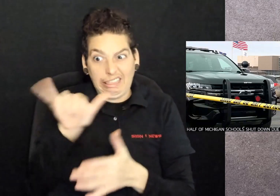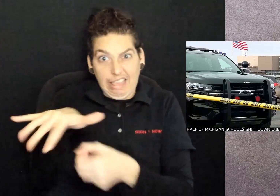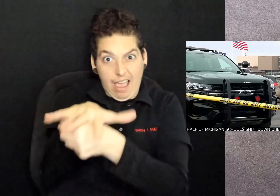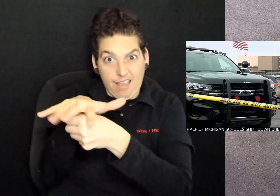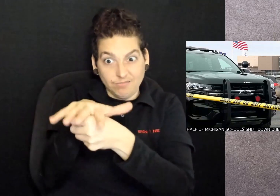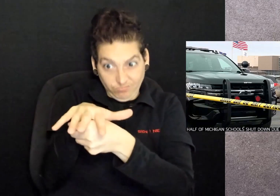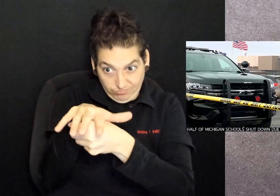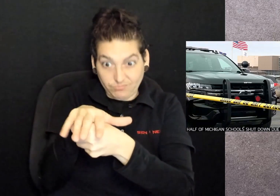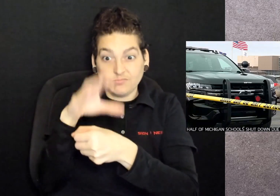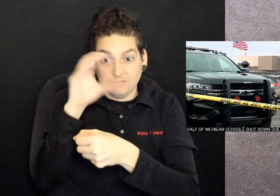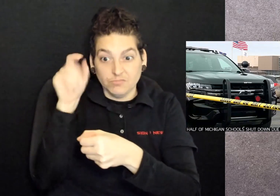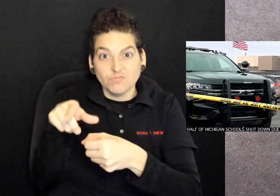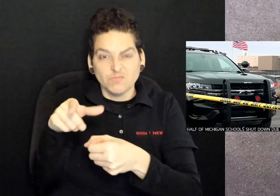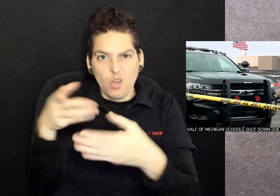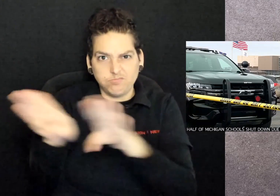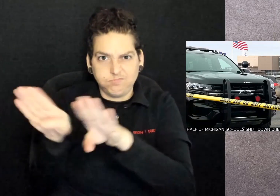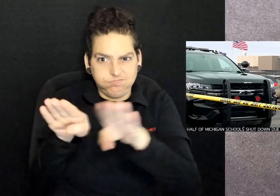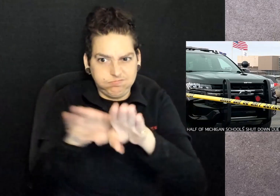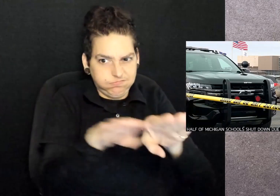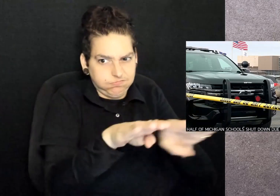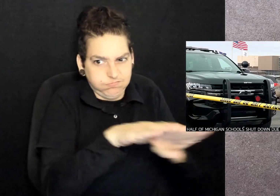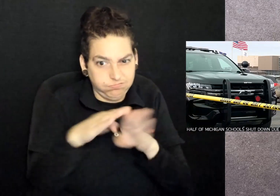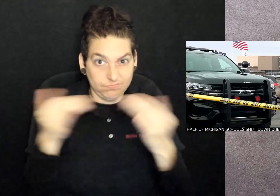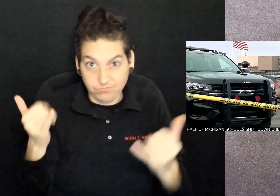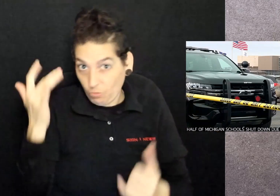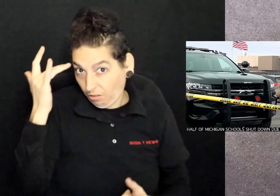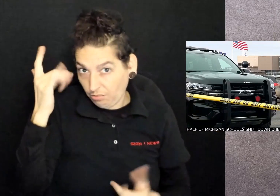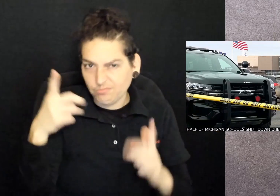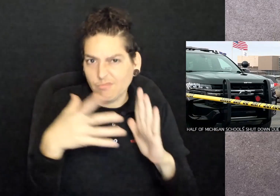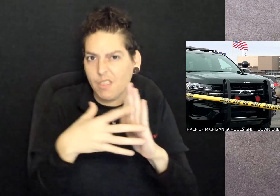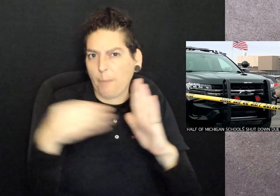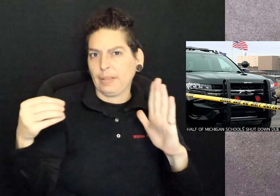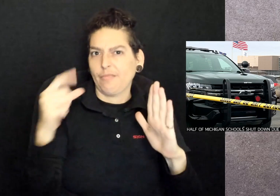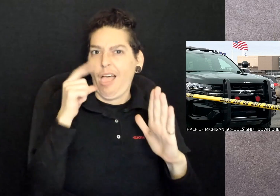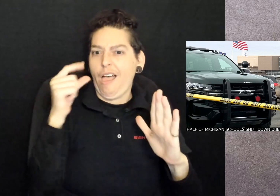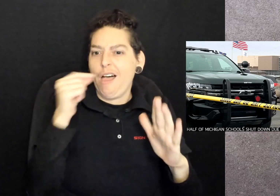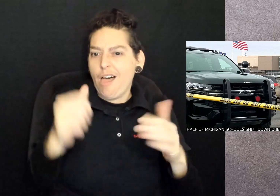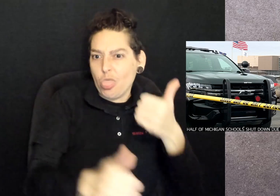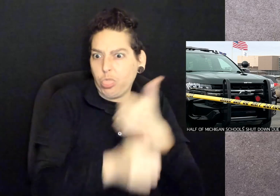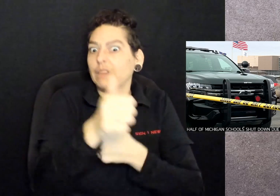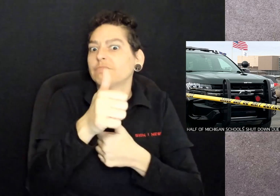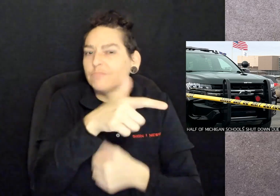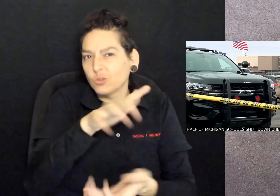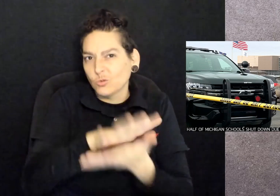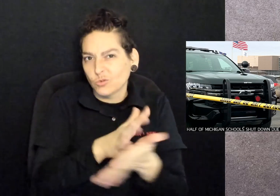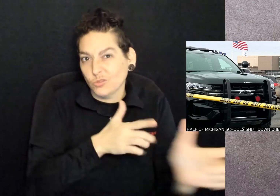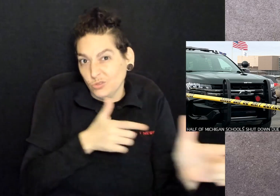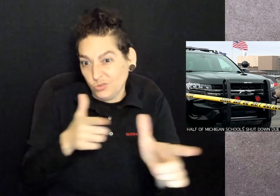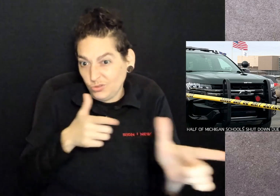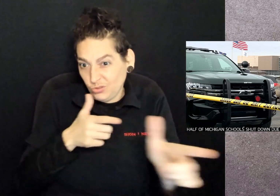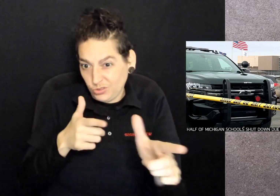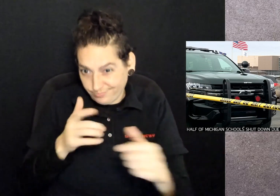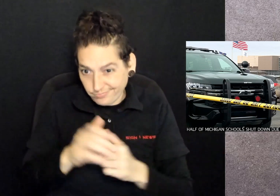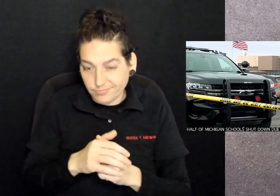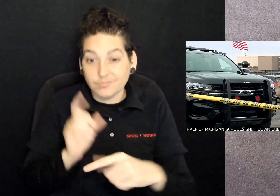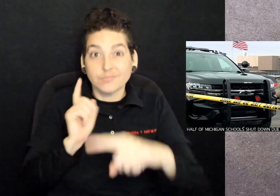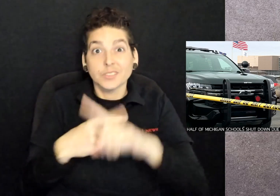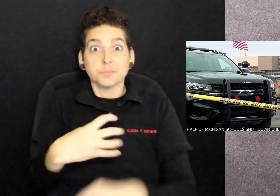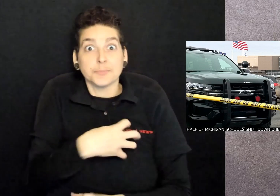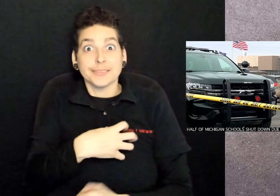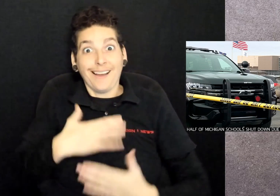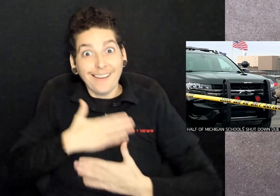half the schools in the county are closed today because of copycat threats of a school